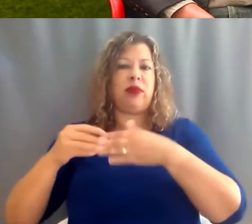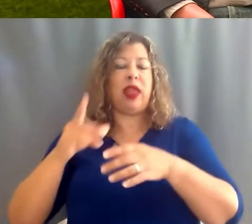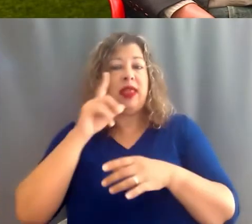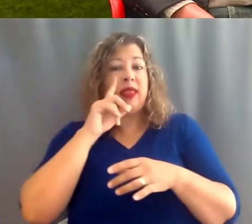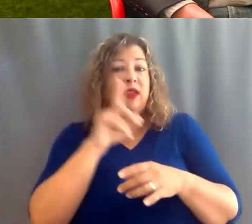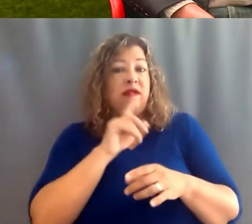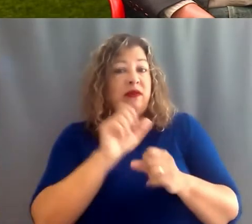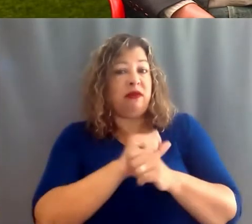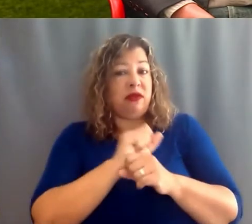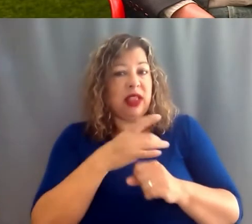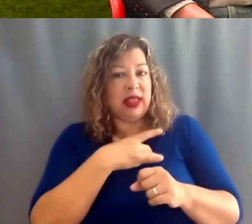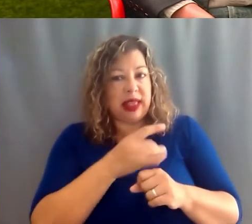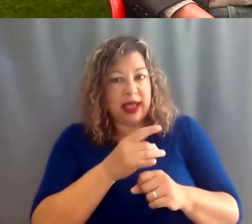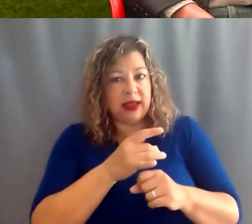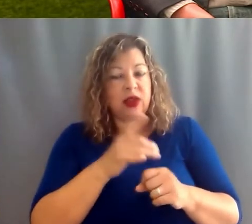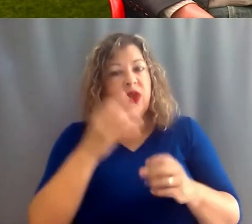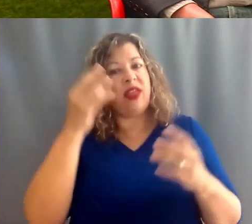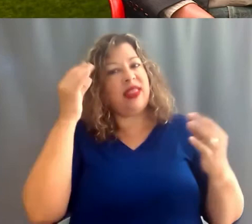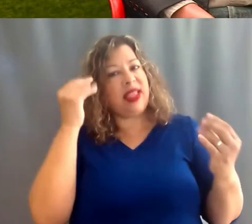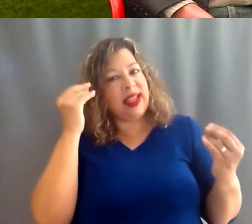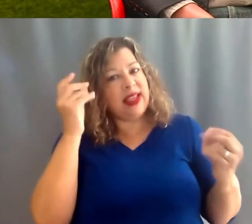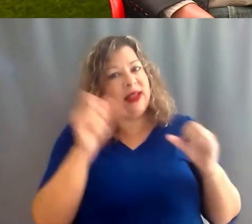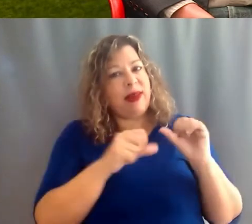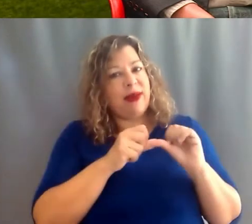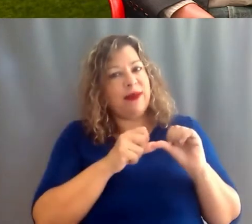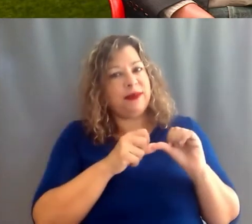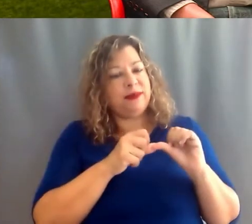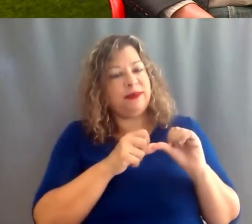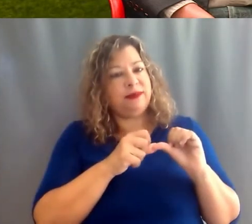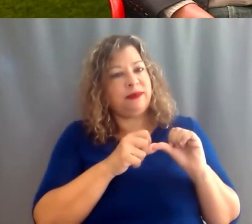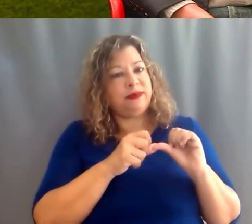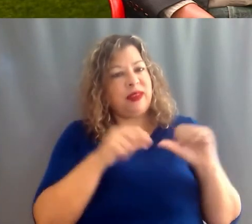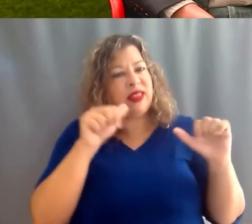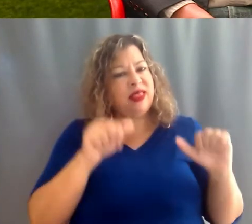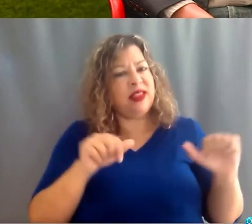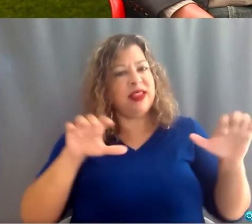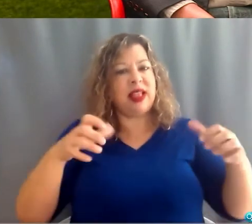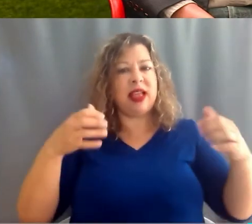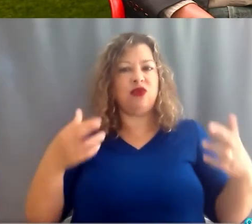fact is thinking about. Like, what is this classroom. Initially I thought.